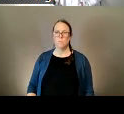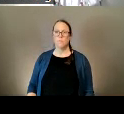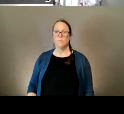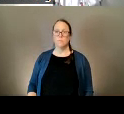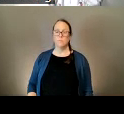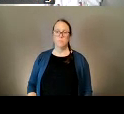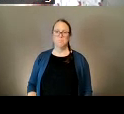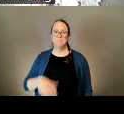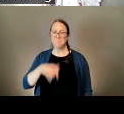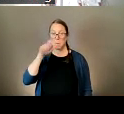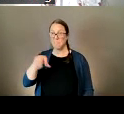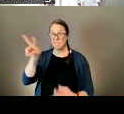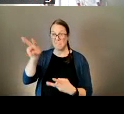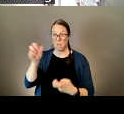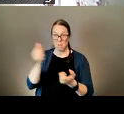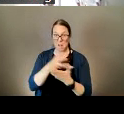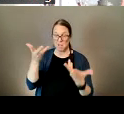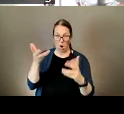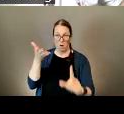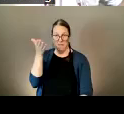You don't even have to download anything it's just there.